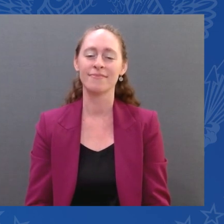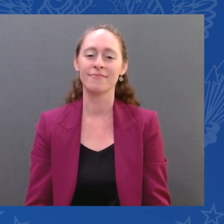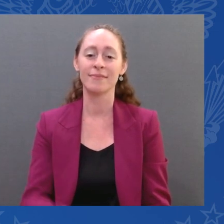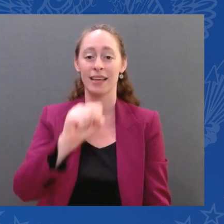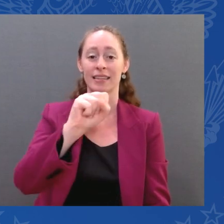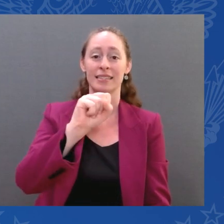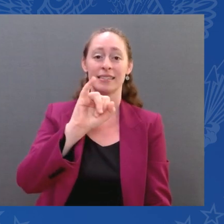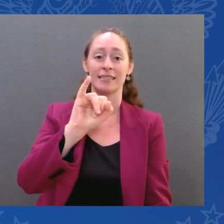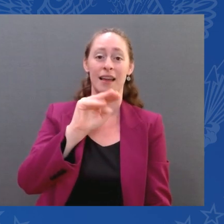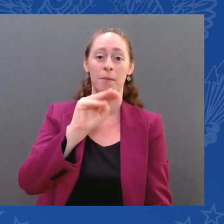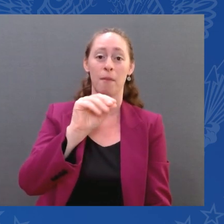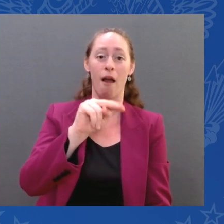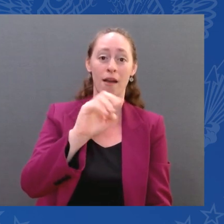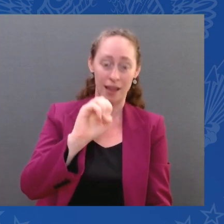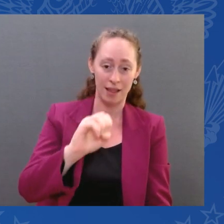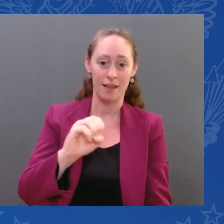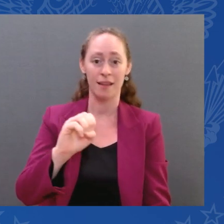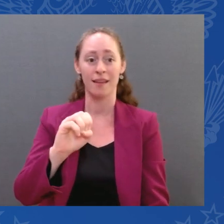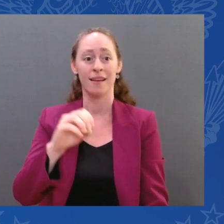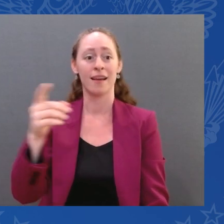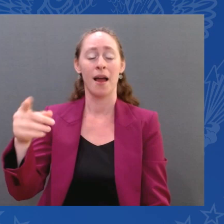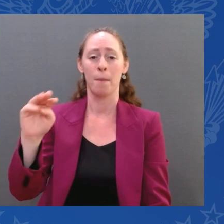like Air Force Colonel Brigadier General Retired Wilma Vaught.